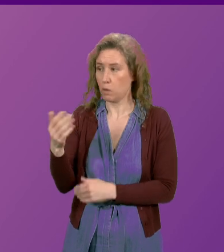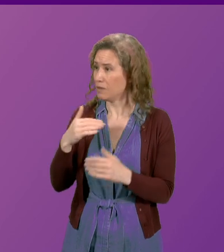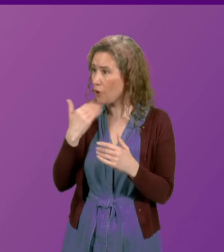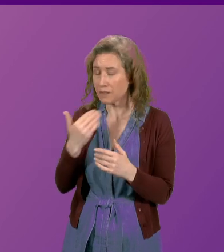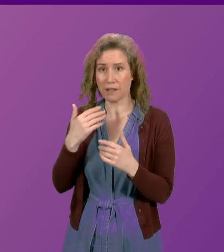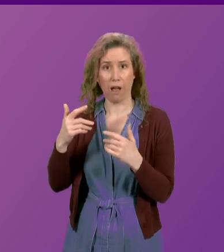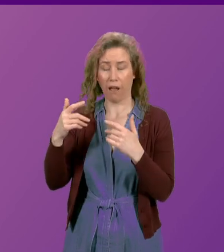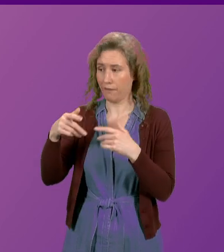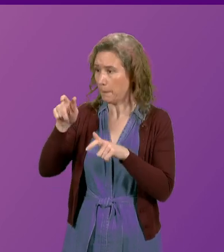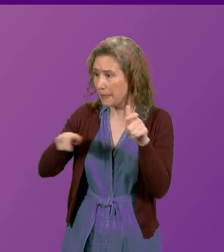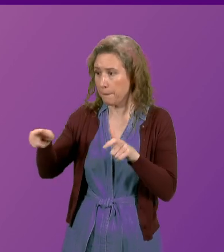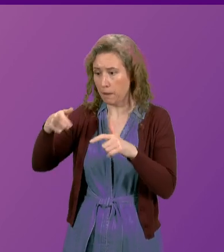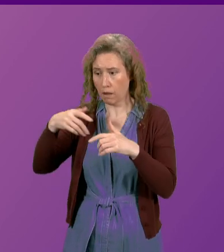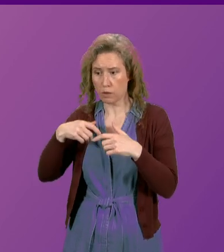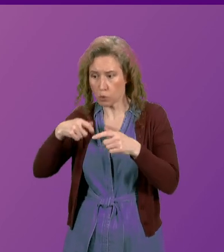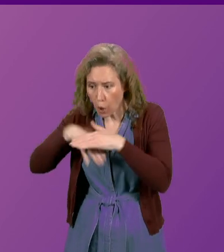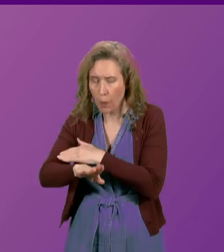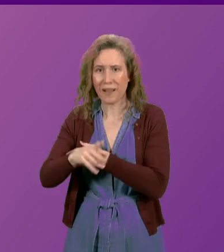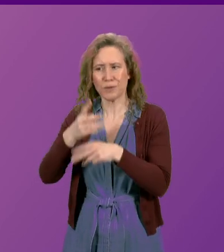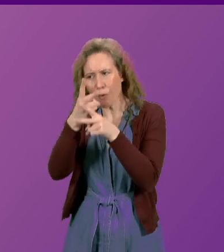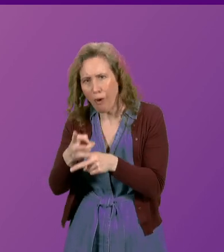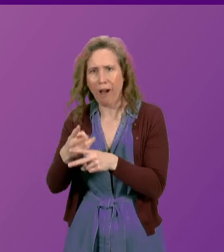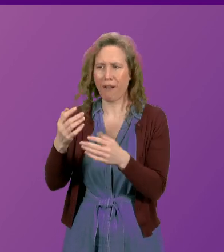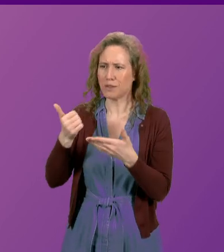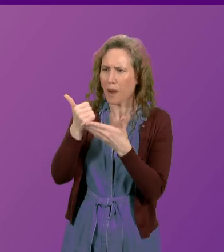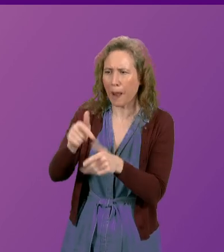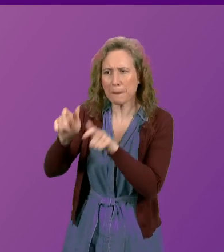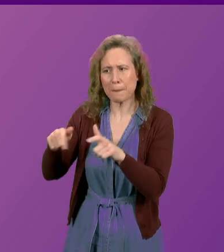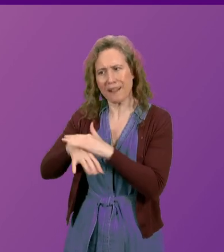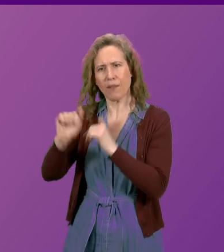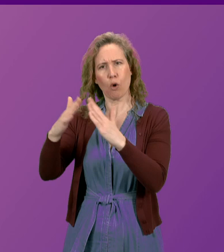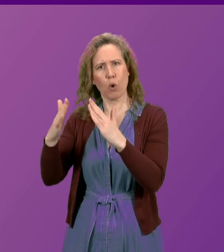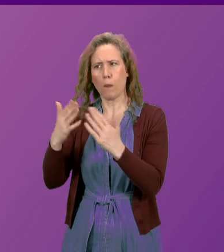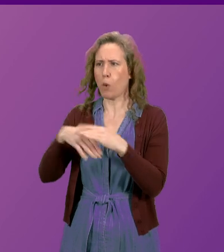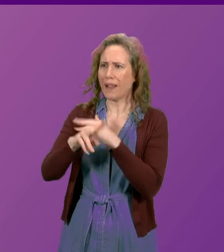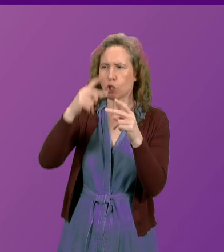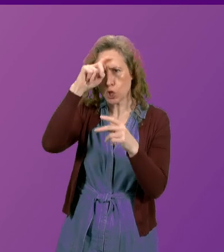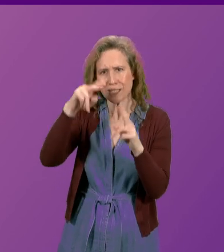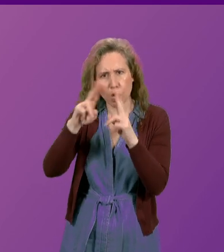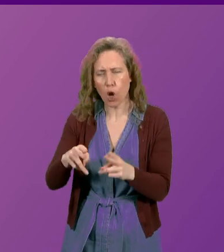social care workers to deliver social care packages. That is the explanation of the problem.